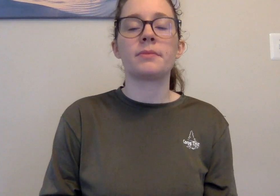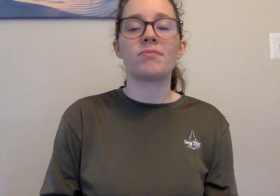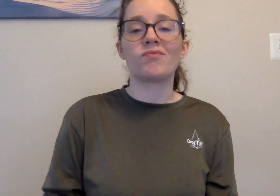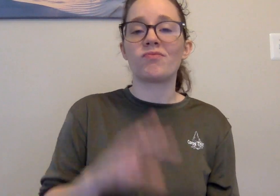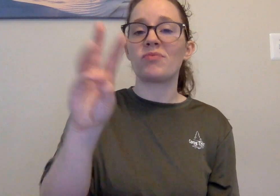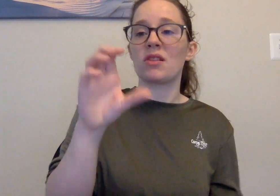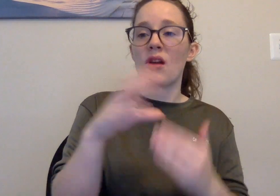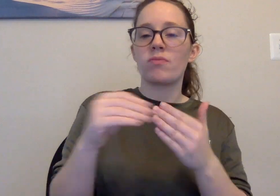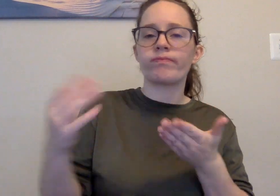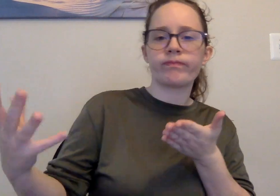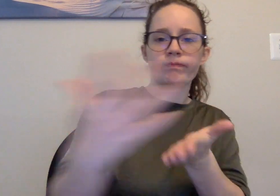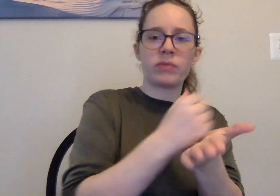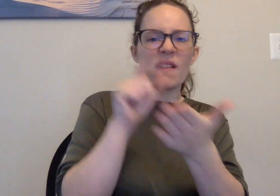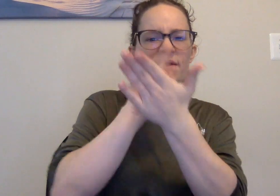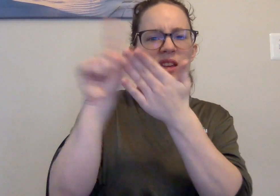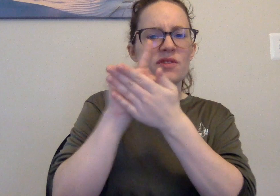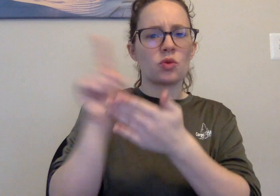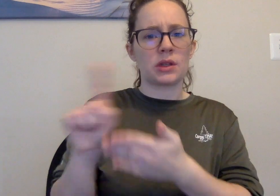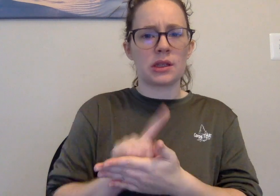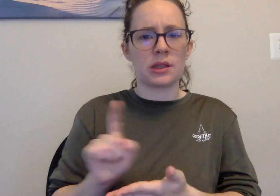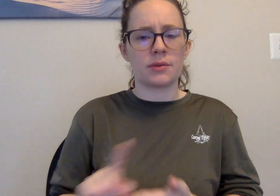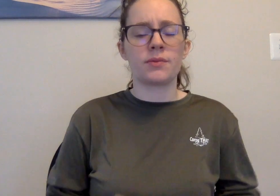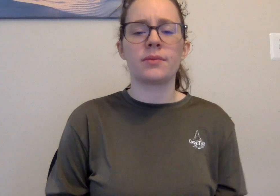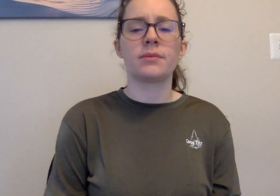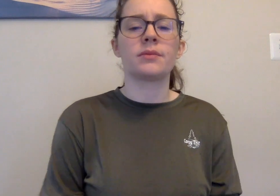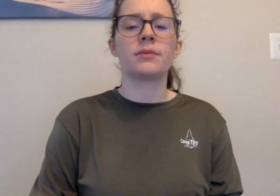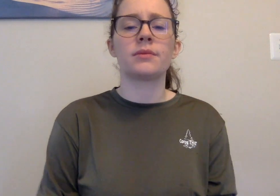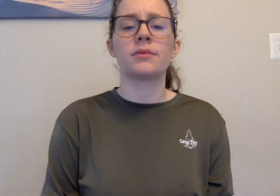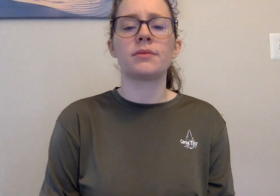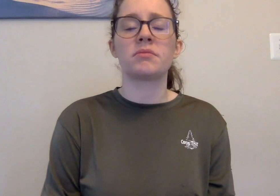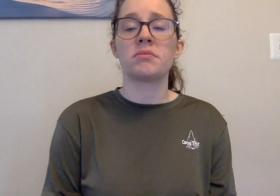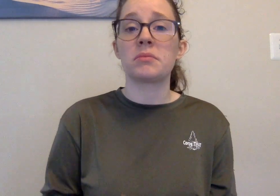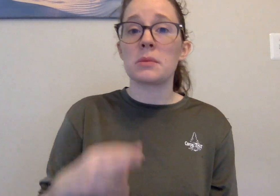The salary is $600 per week